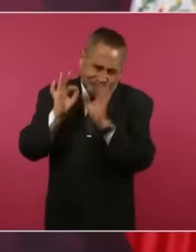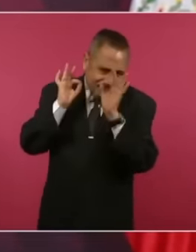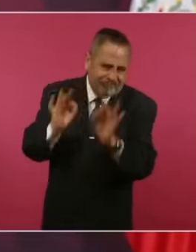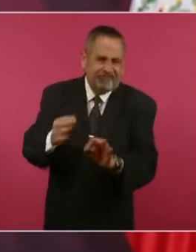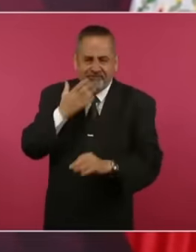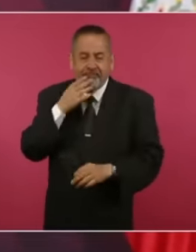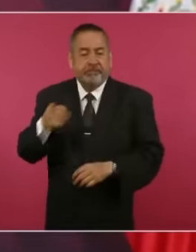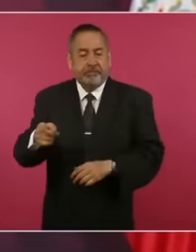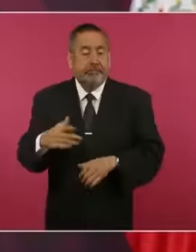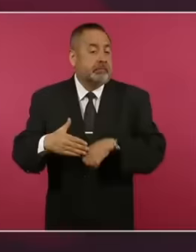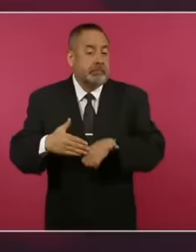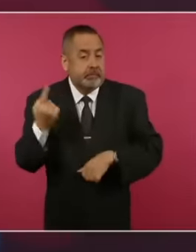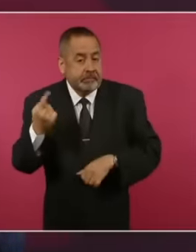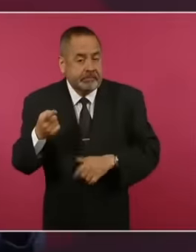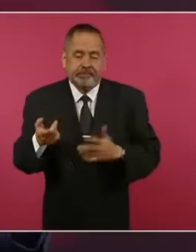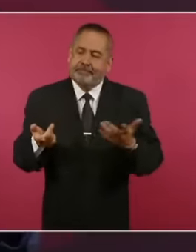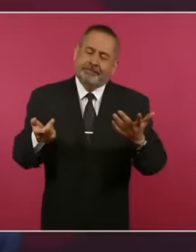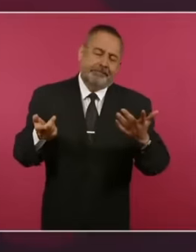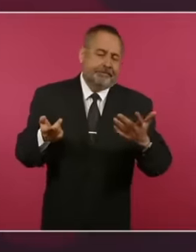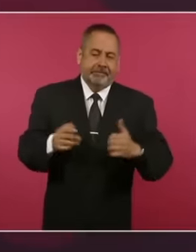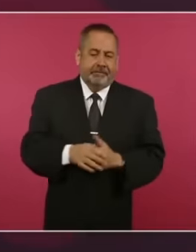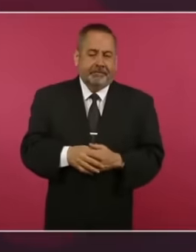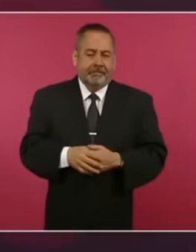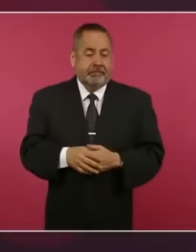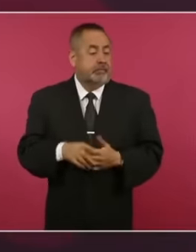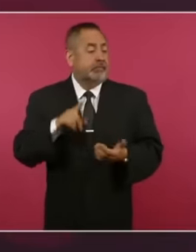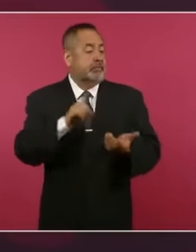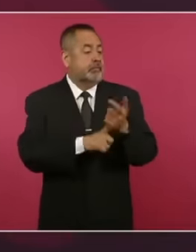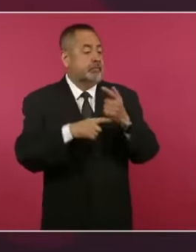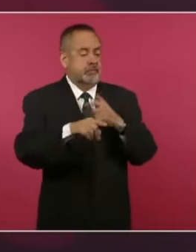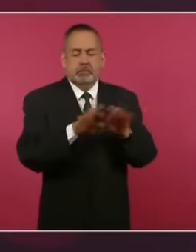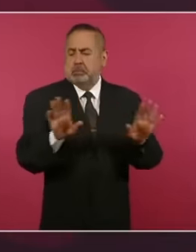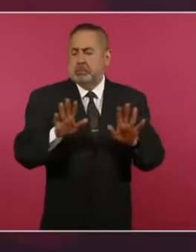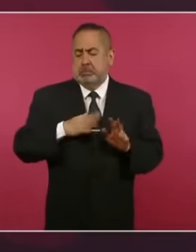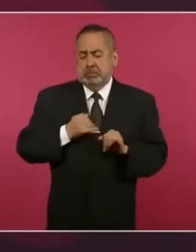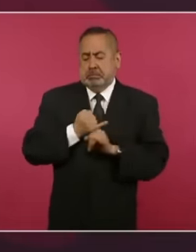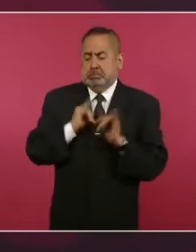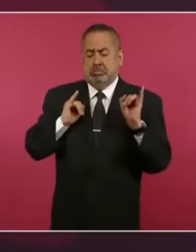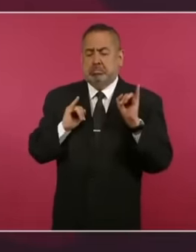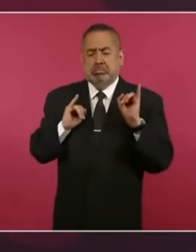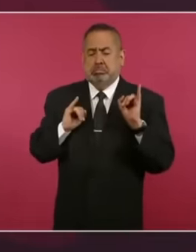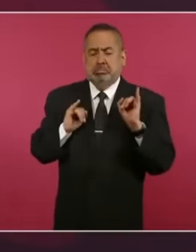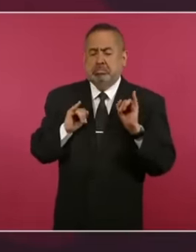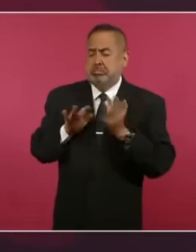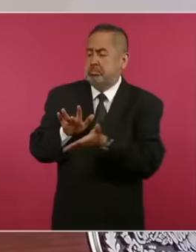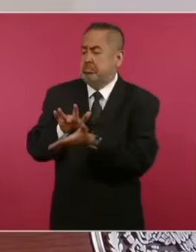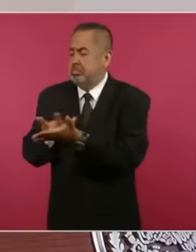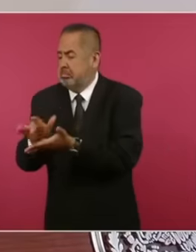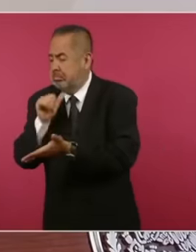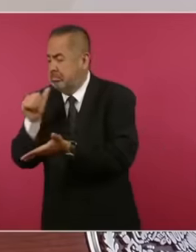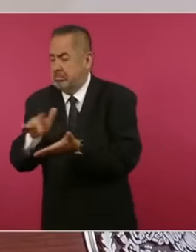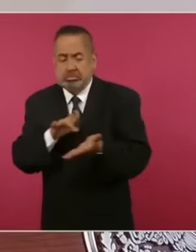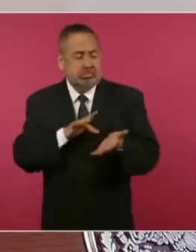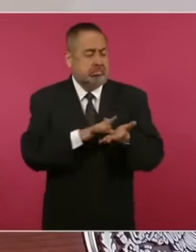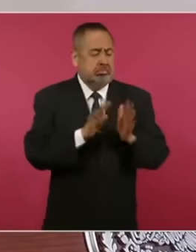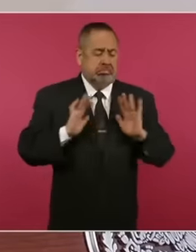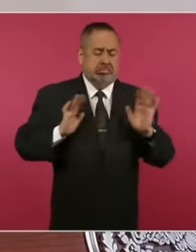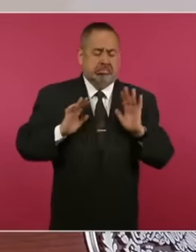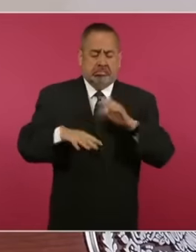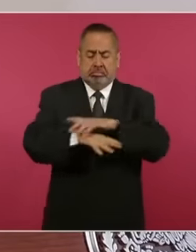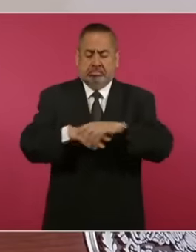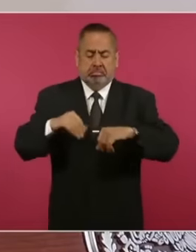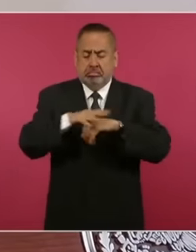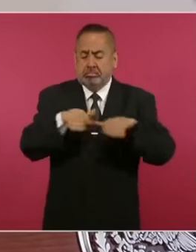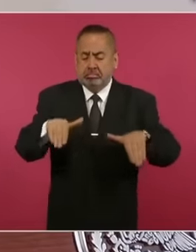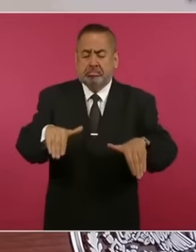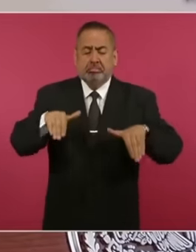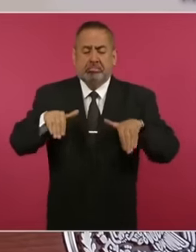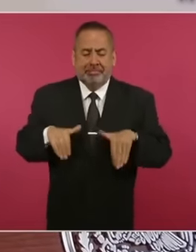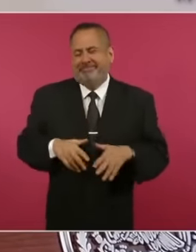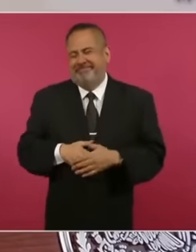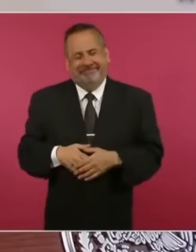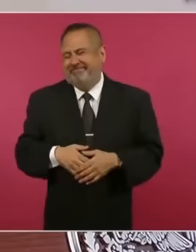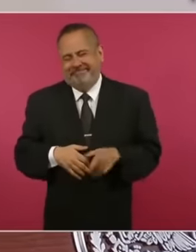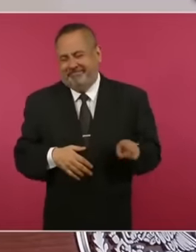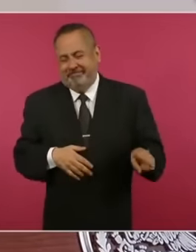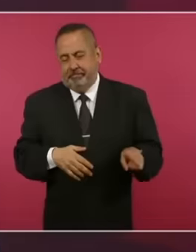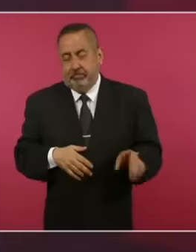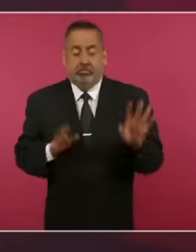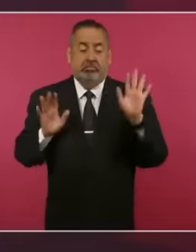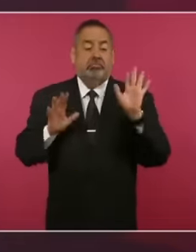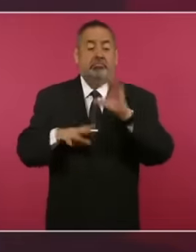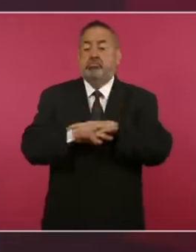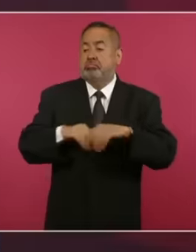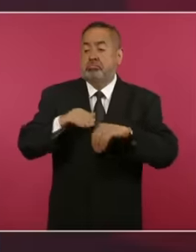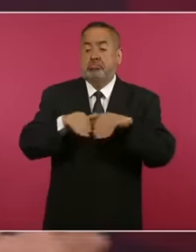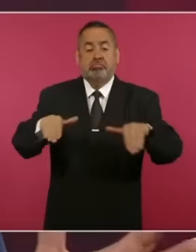there were the supposedly independent ones, those of civil society, the citizens, those who do not have